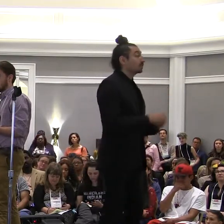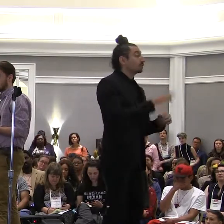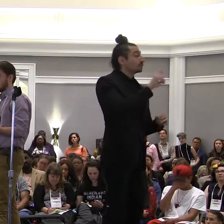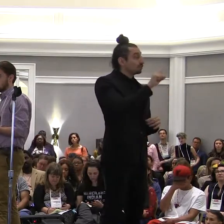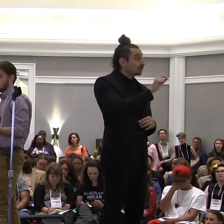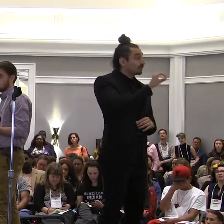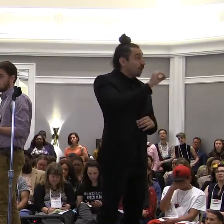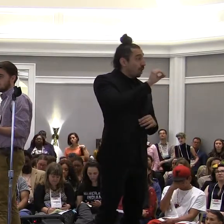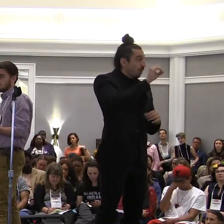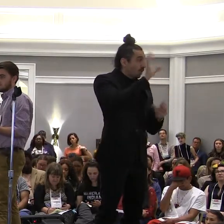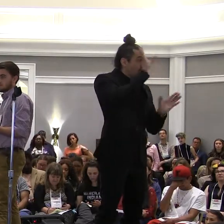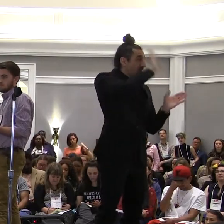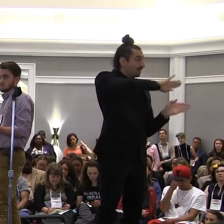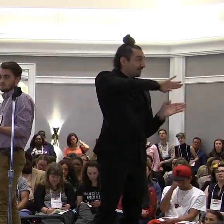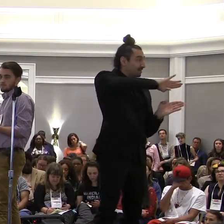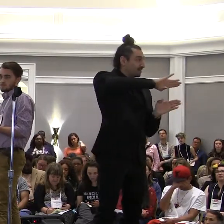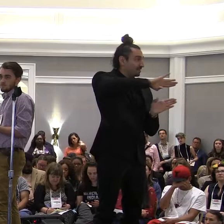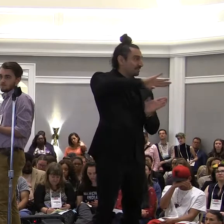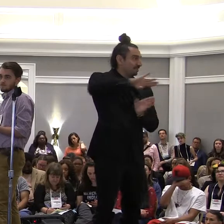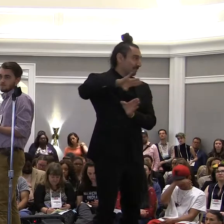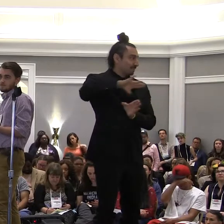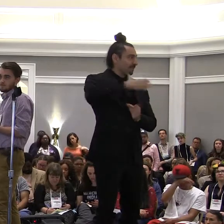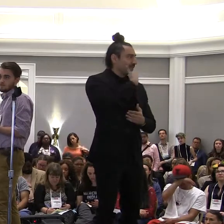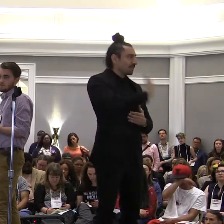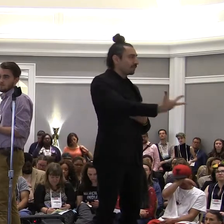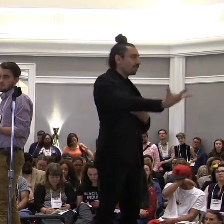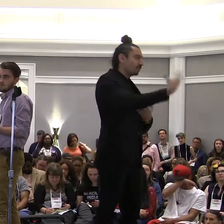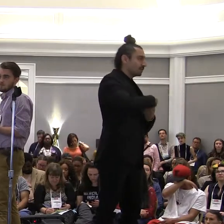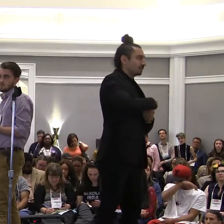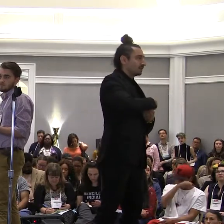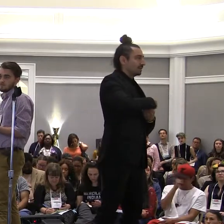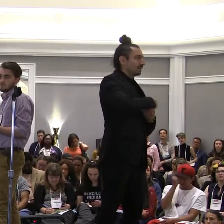but thank you all for participating with us in this great data experiment.